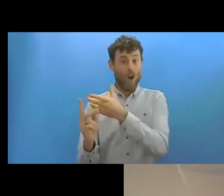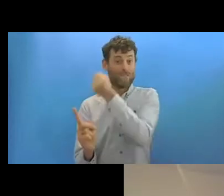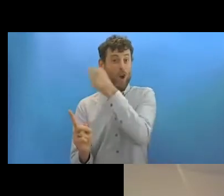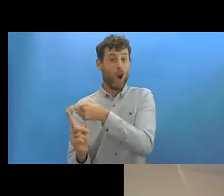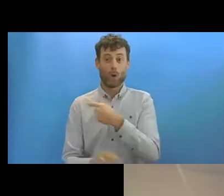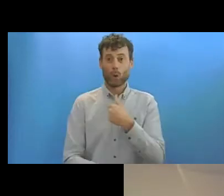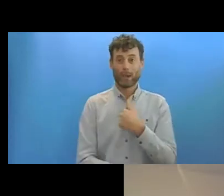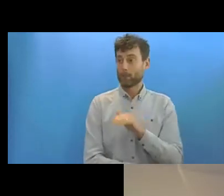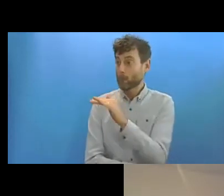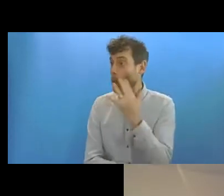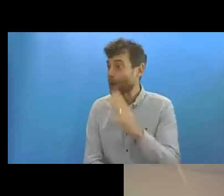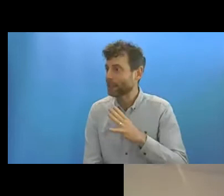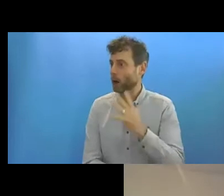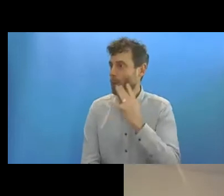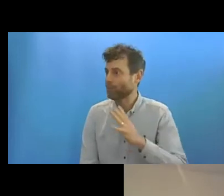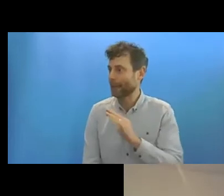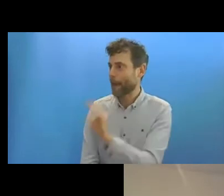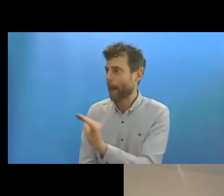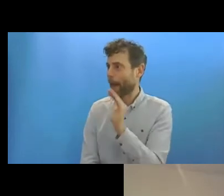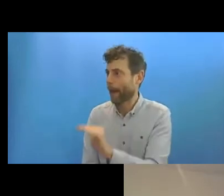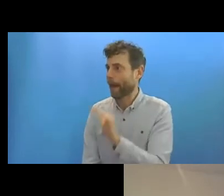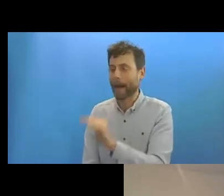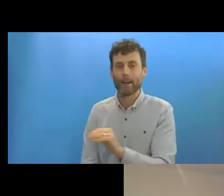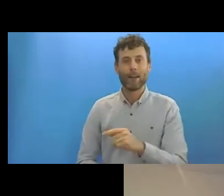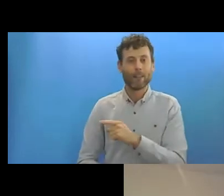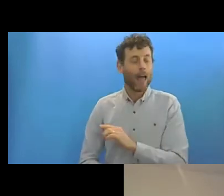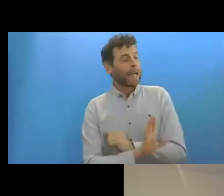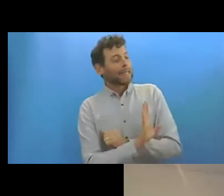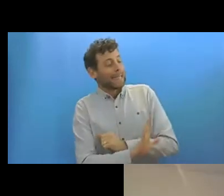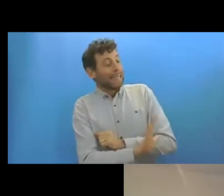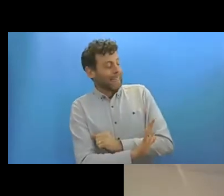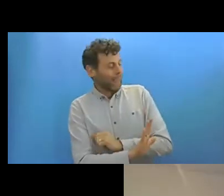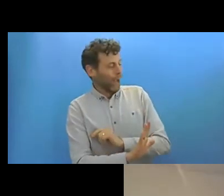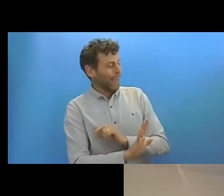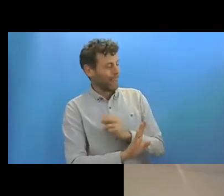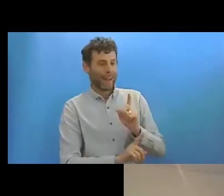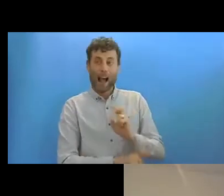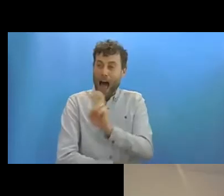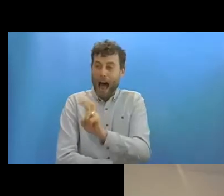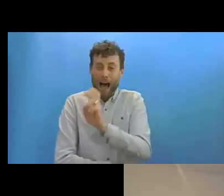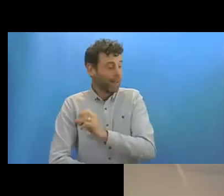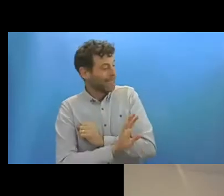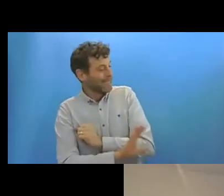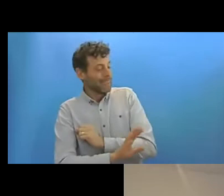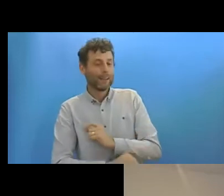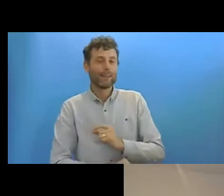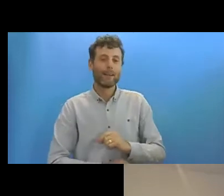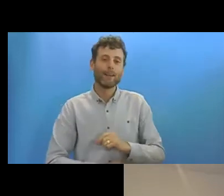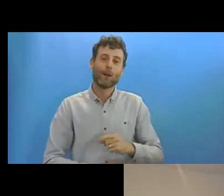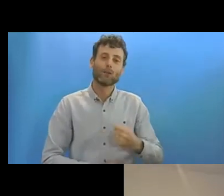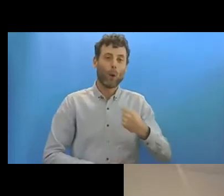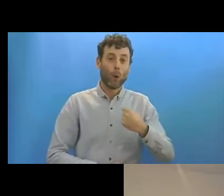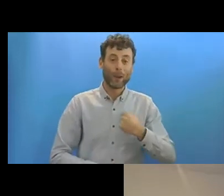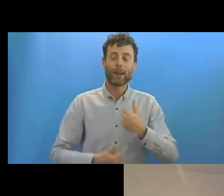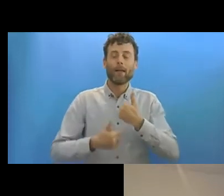And Ruth and Sarah and other people on the team were so accommodating of us going "any news yet, have we got a date, can we do this?", we were a bit like a terrier at the heels